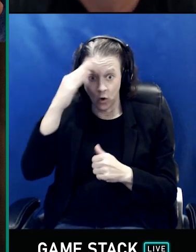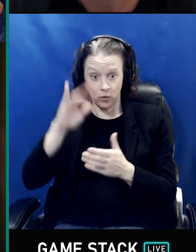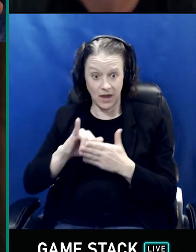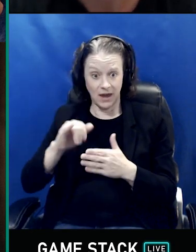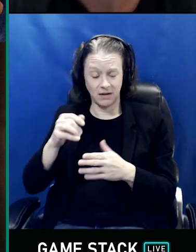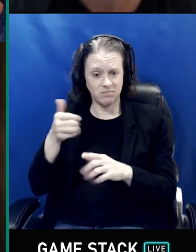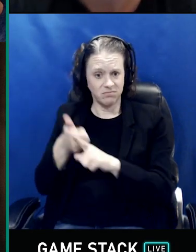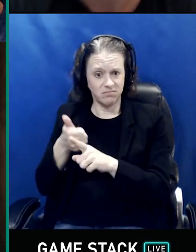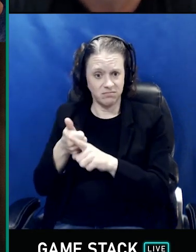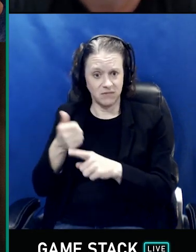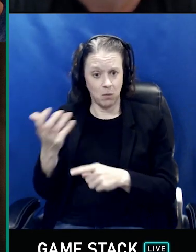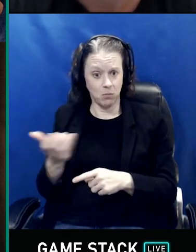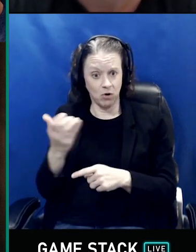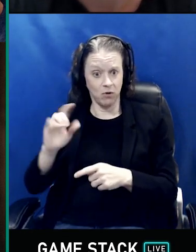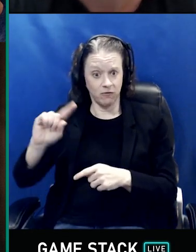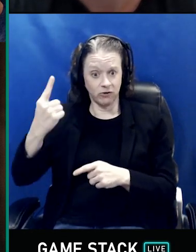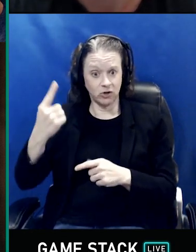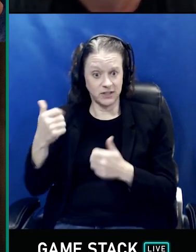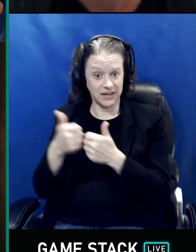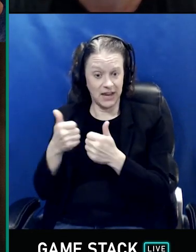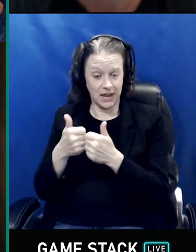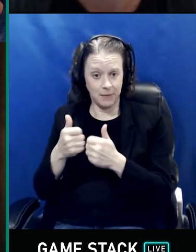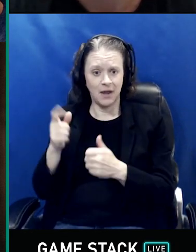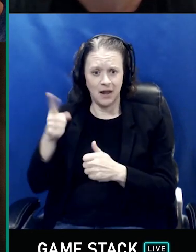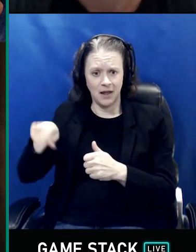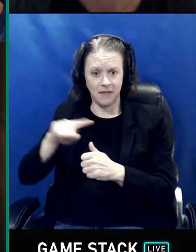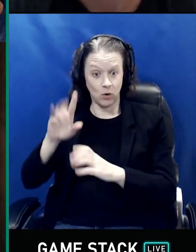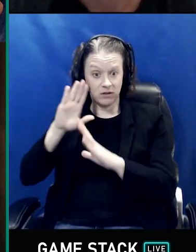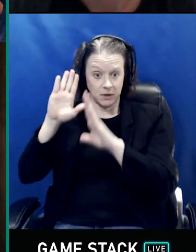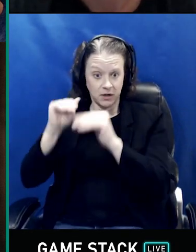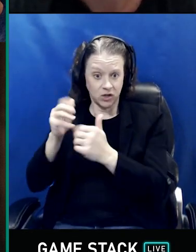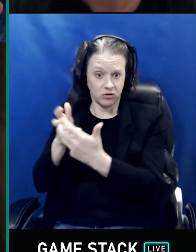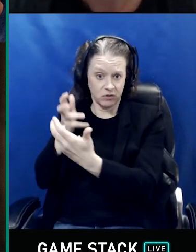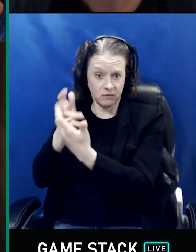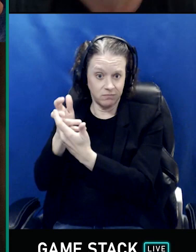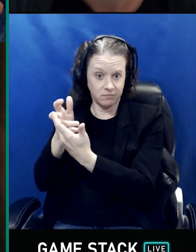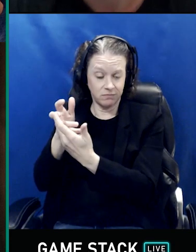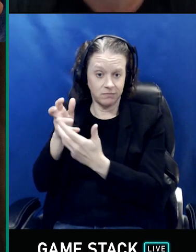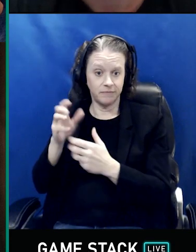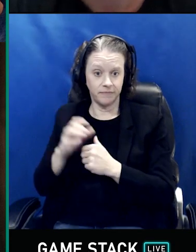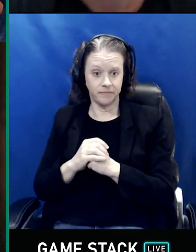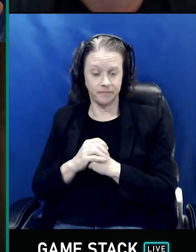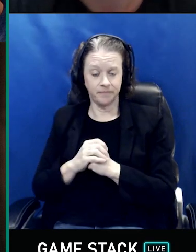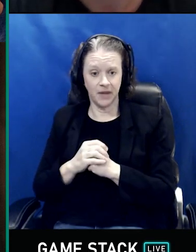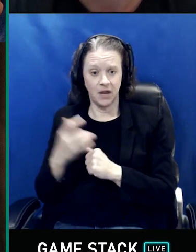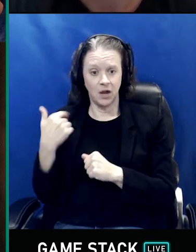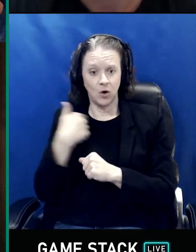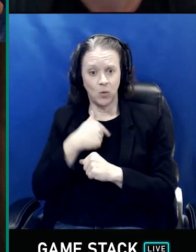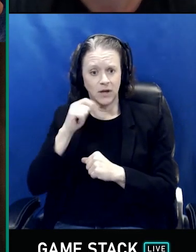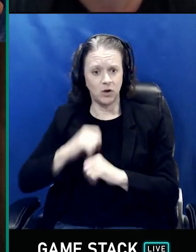game, and will have a set of expectations aligned with that thinking. We need to meet our customers where they are. As